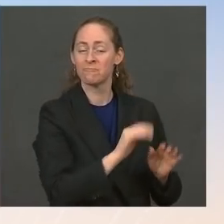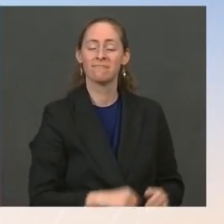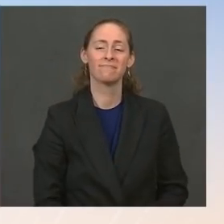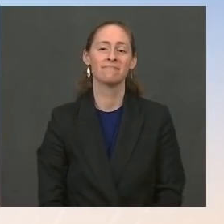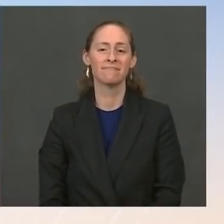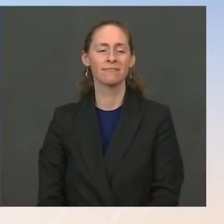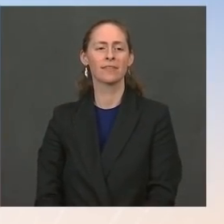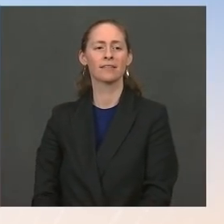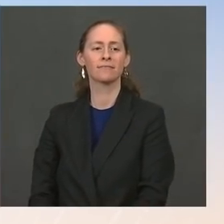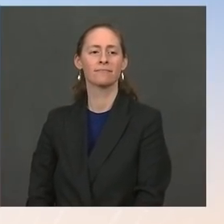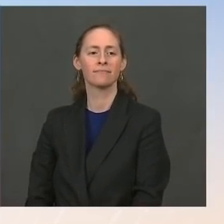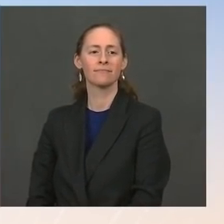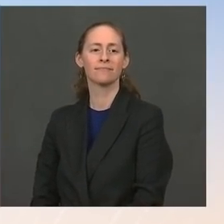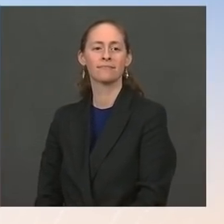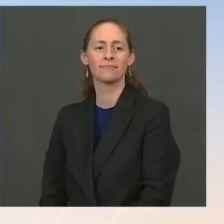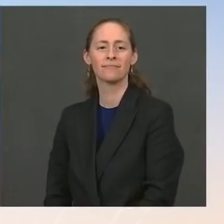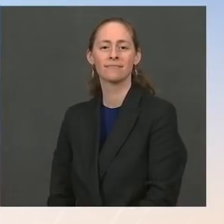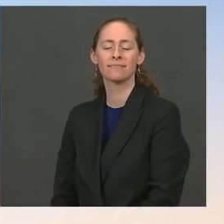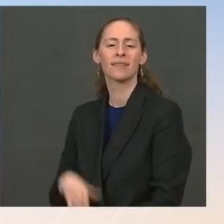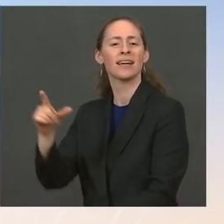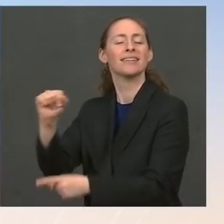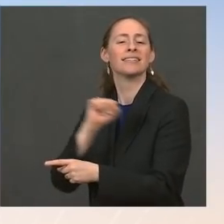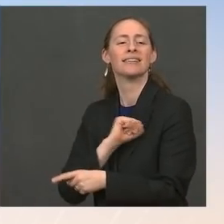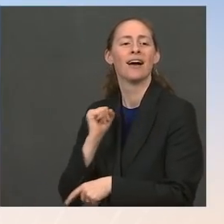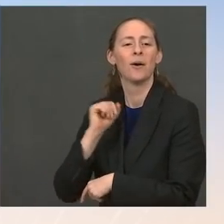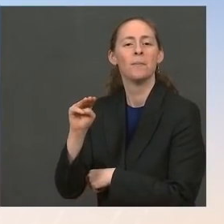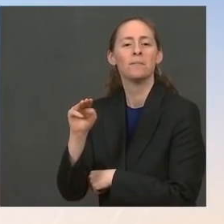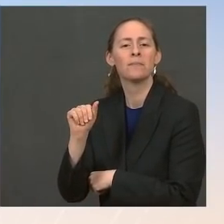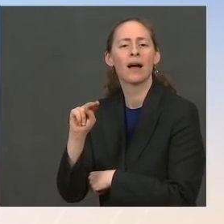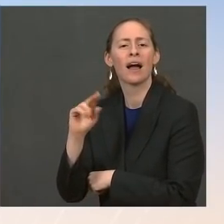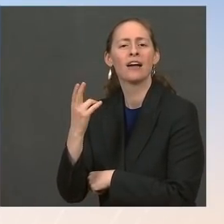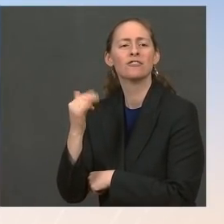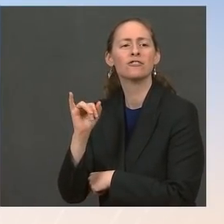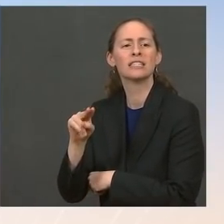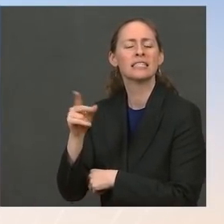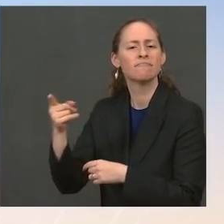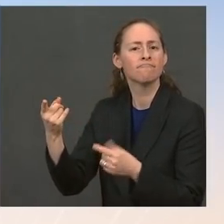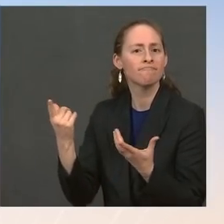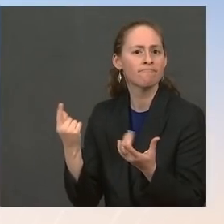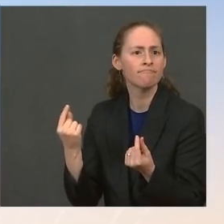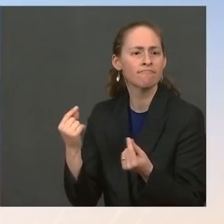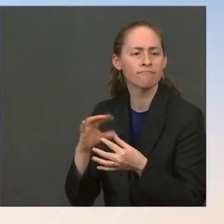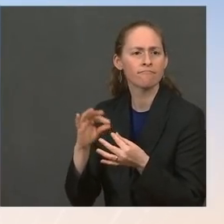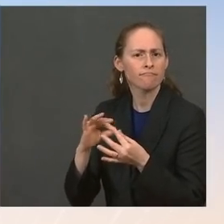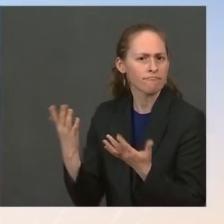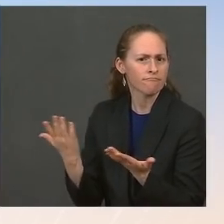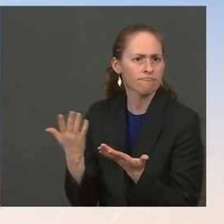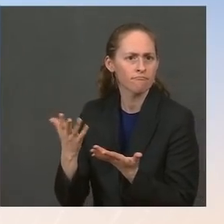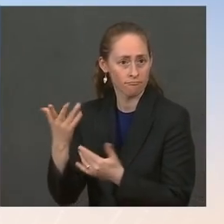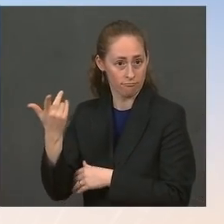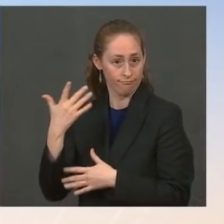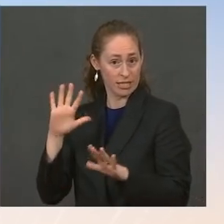on the topic of Senator Manchin: He says he's still not decided on this bill. Is there anything that the White House is doing